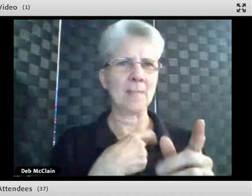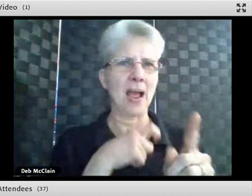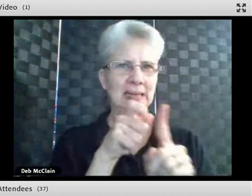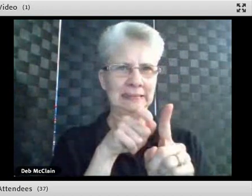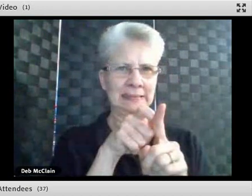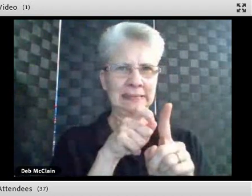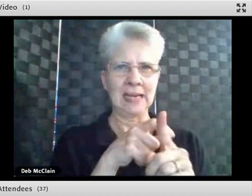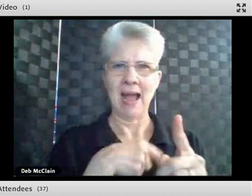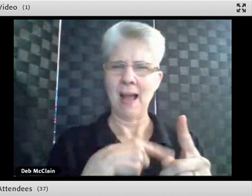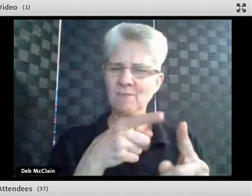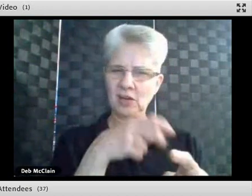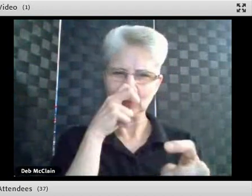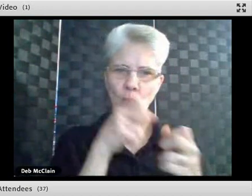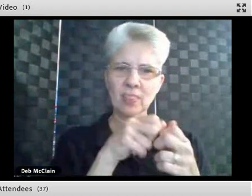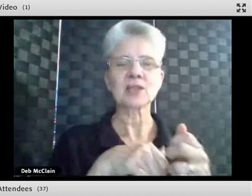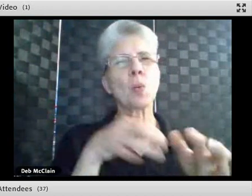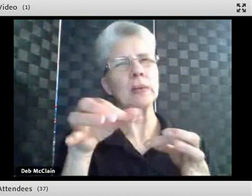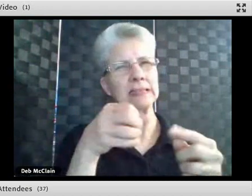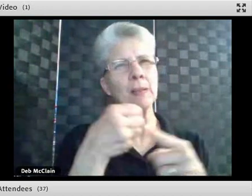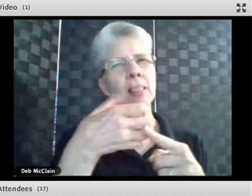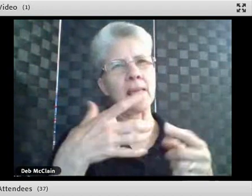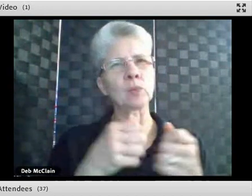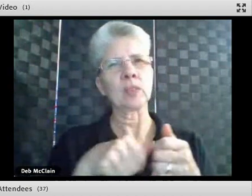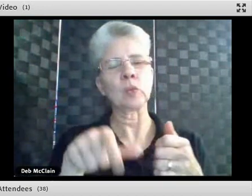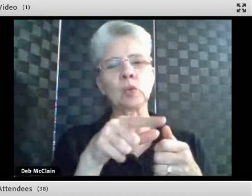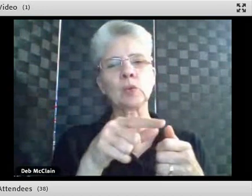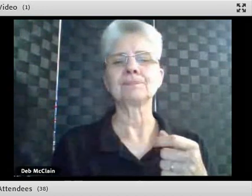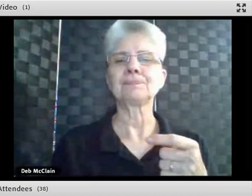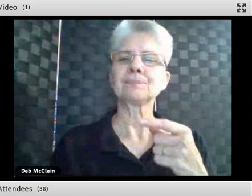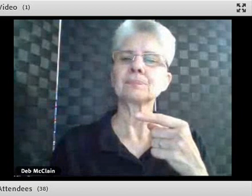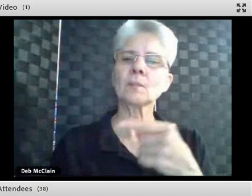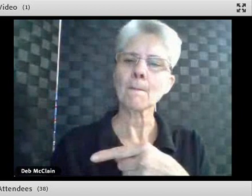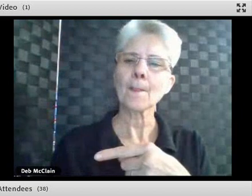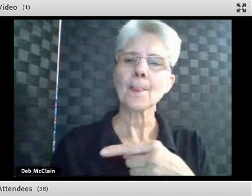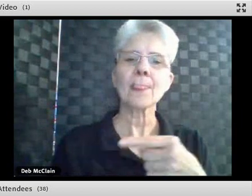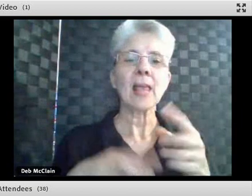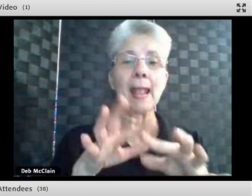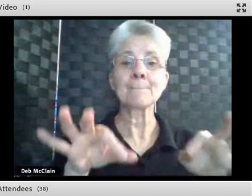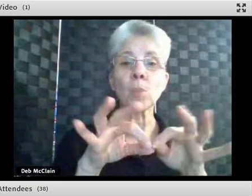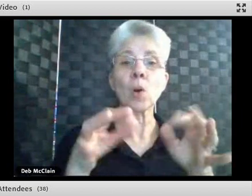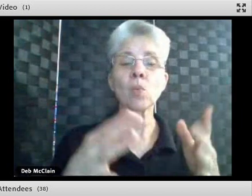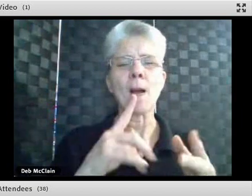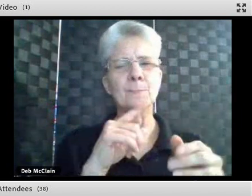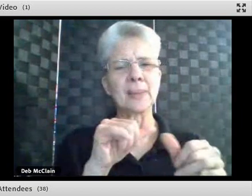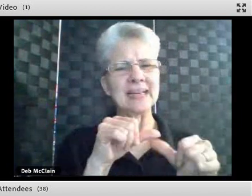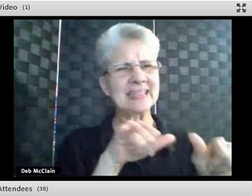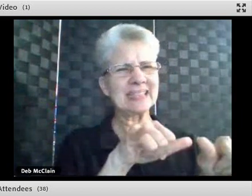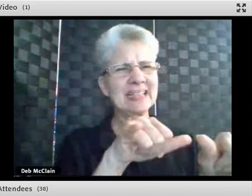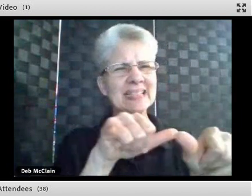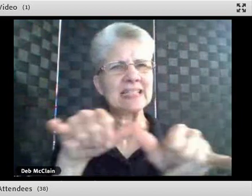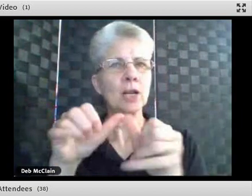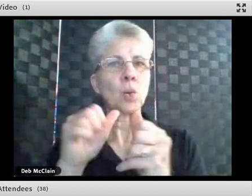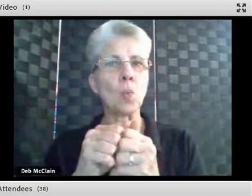so I wanted to make sure I went over it with you all. The couple of keys here are to be consistent with your file naming.